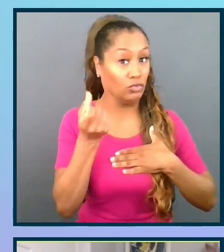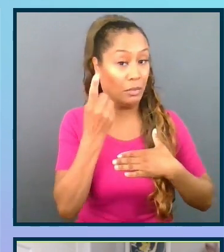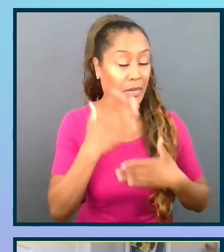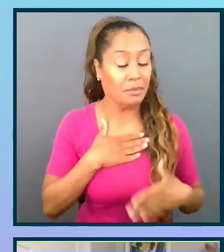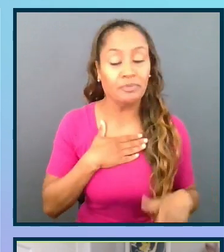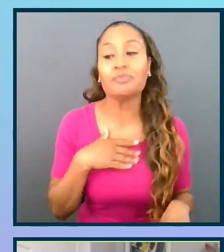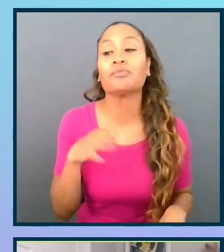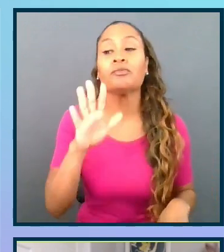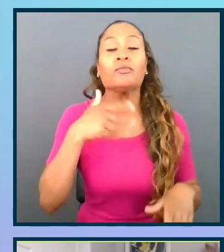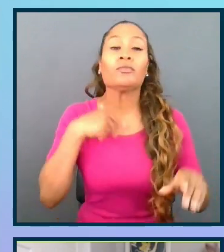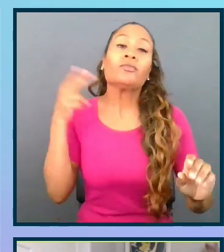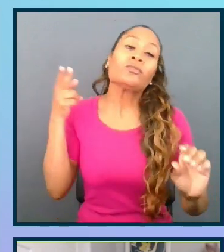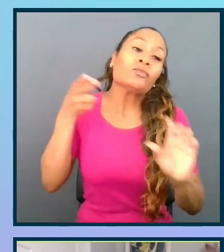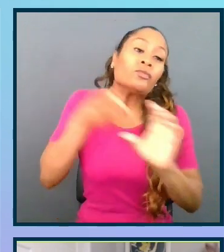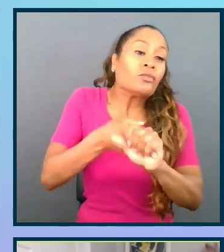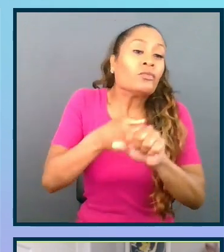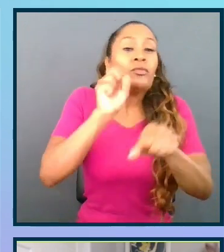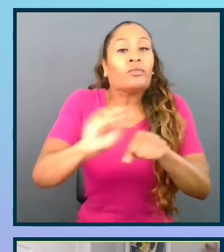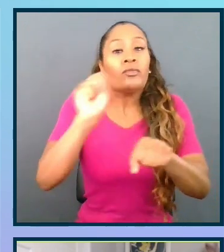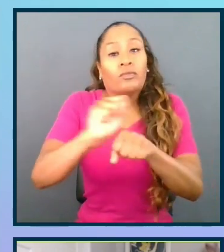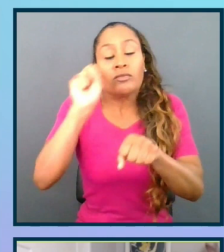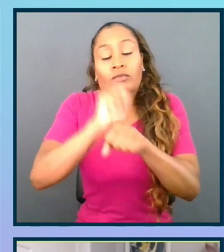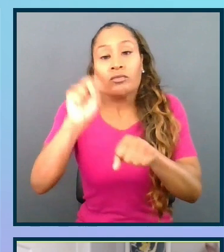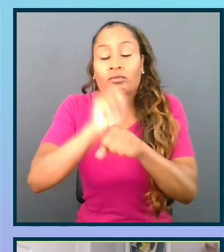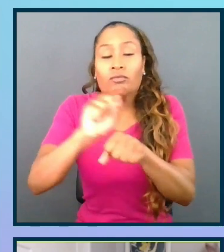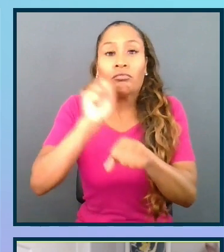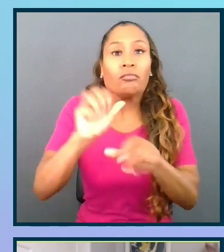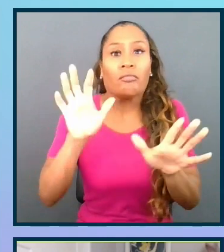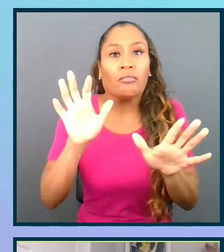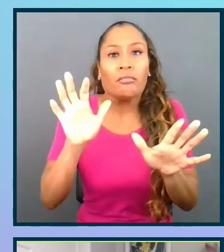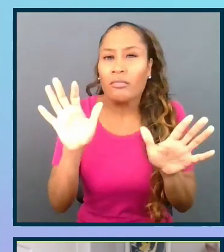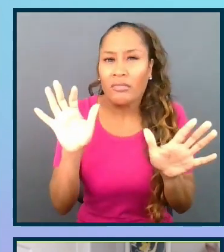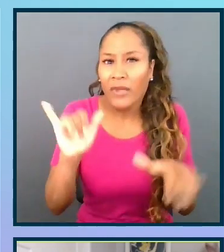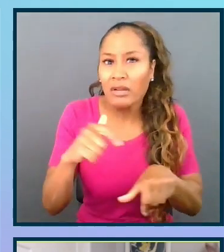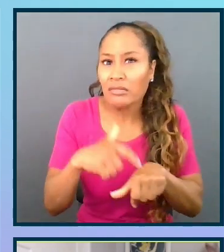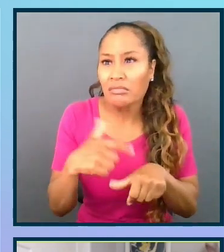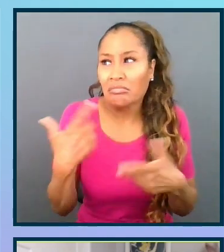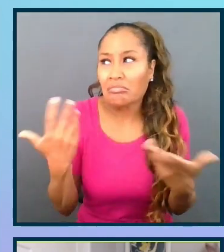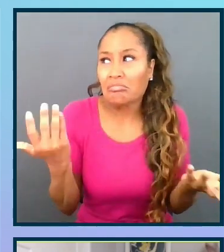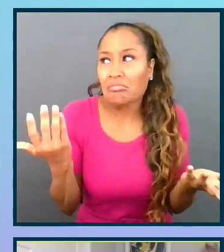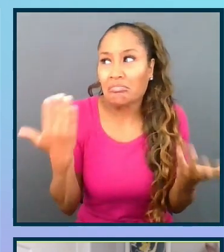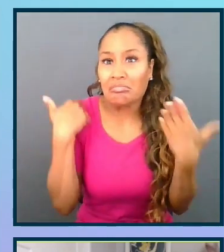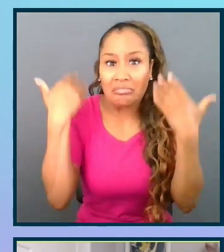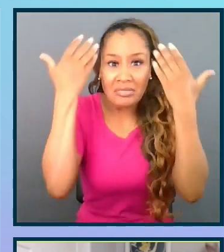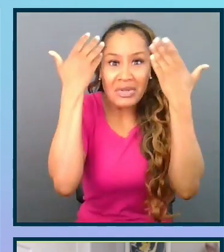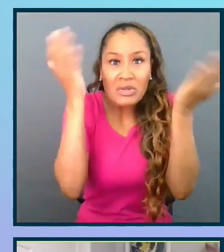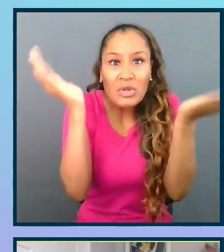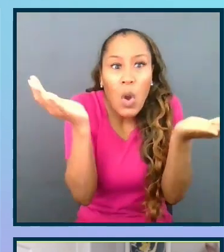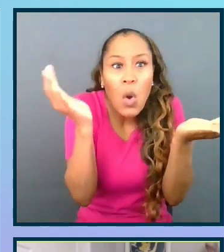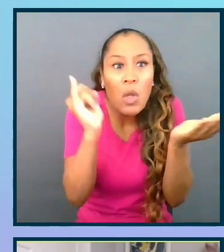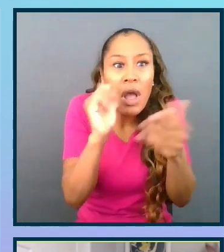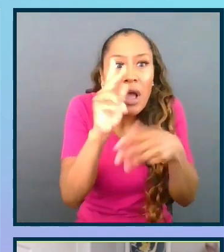So when I started my career, I didn't even know a role like mine could exist, or ever exist.